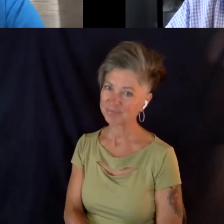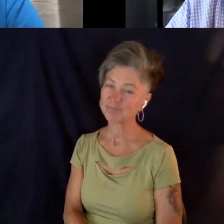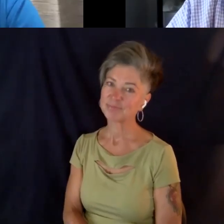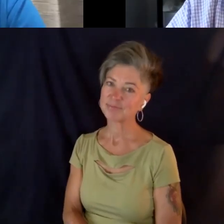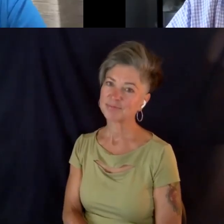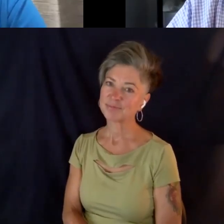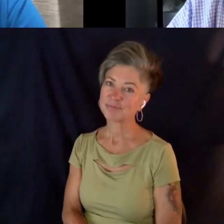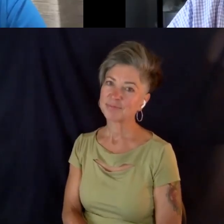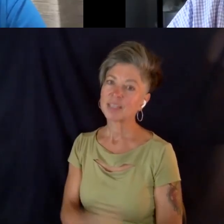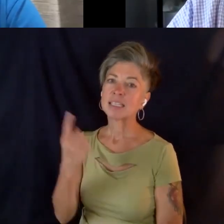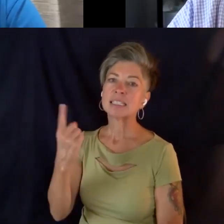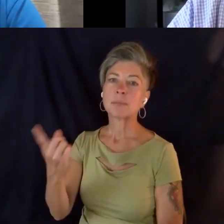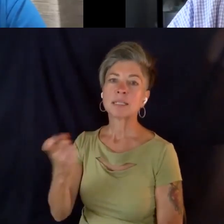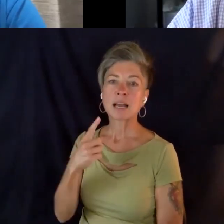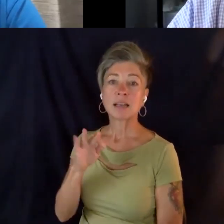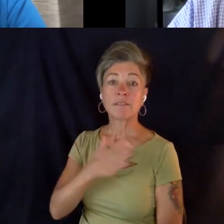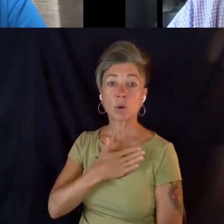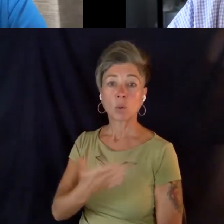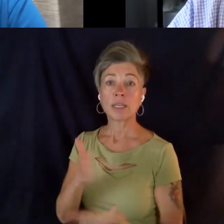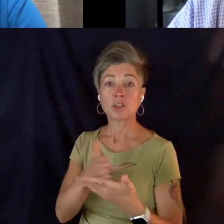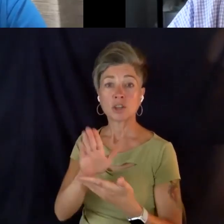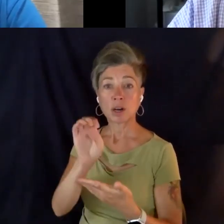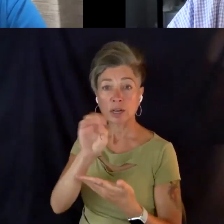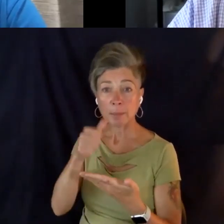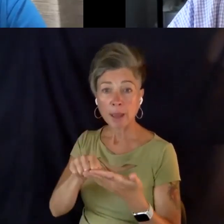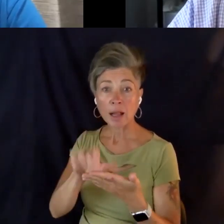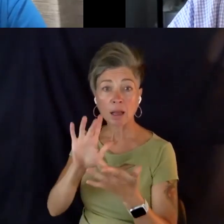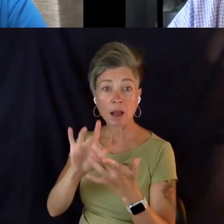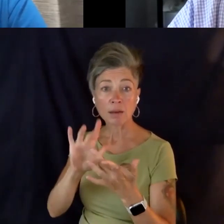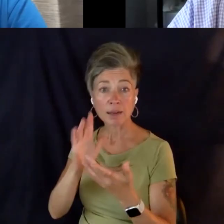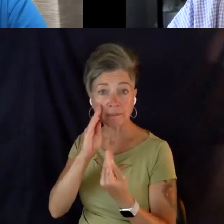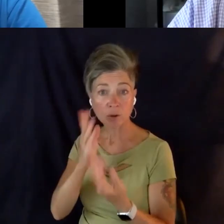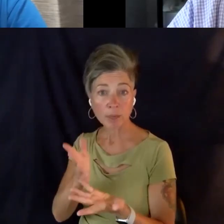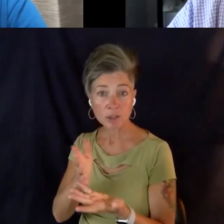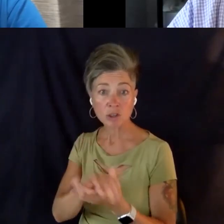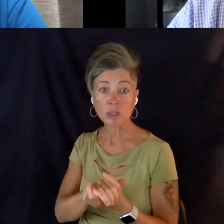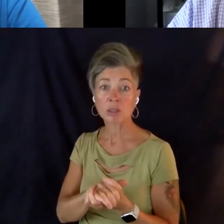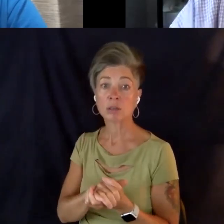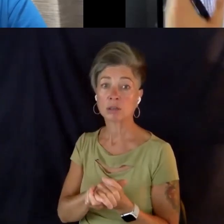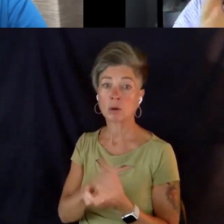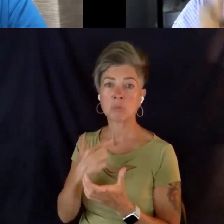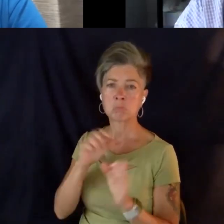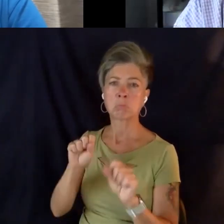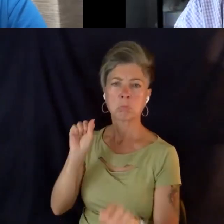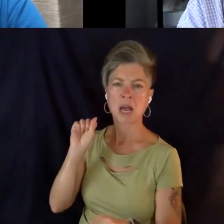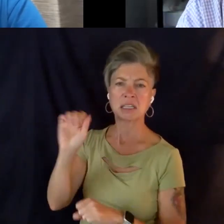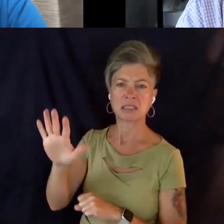So somebody's asking if you'd be willing to share your email or contact information or I can send it, you know, I can connect people privately,